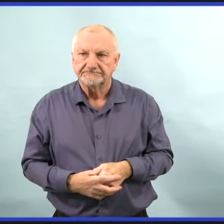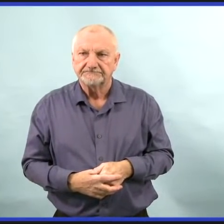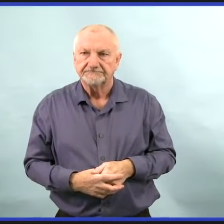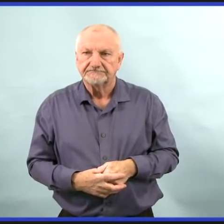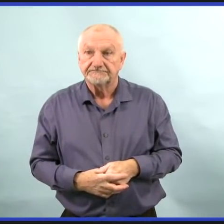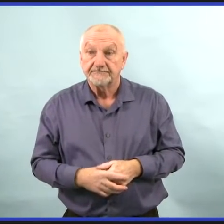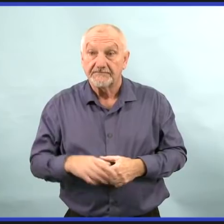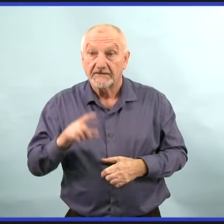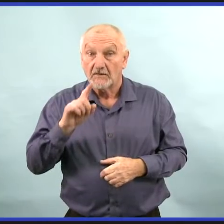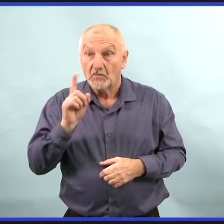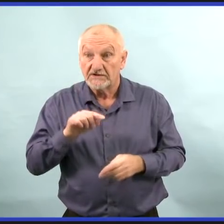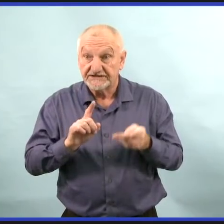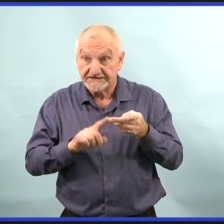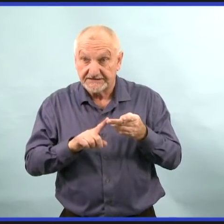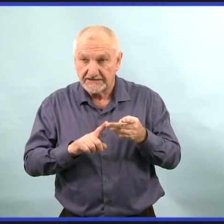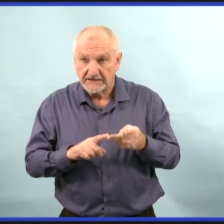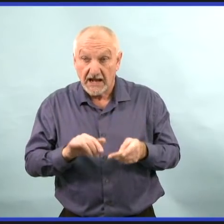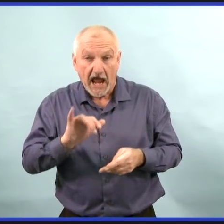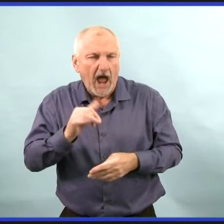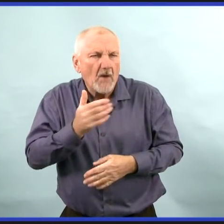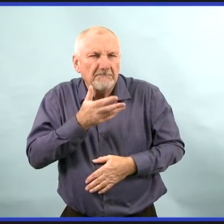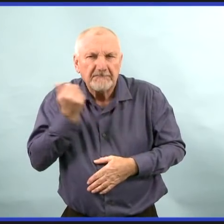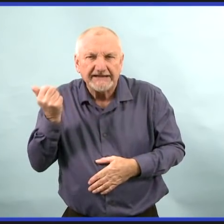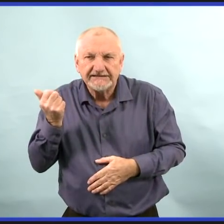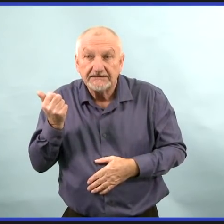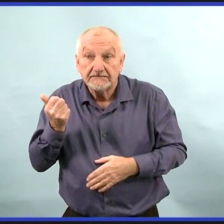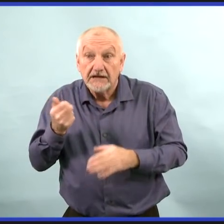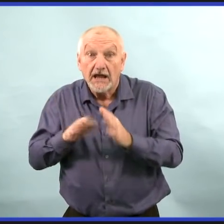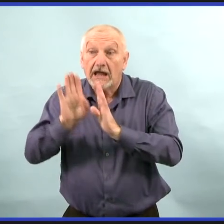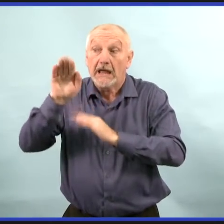what we're hoping to do through these restrictions i just wonder if you could comment a little bit on